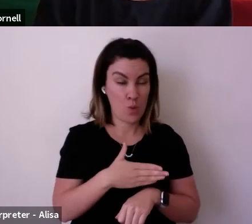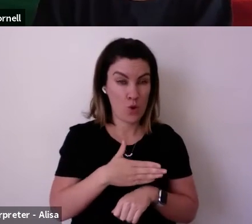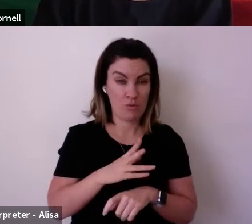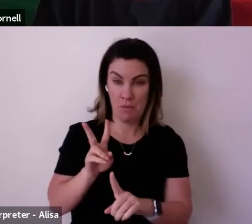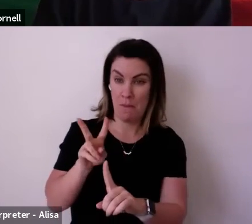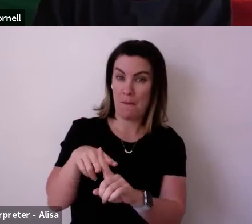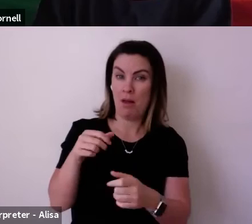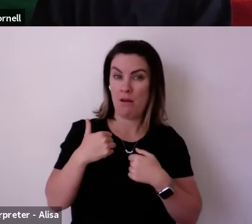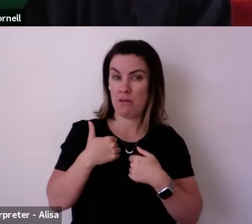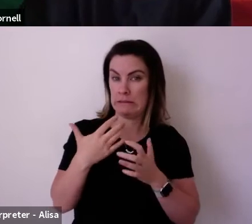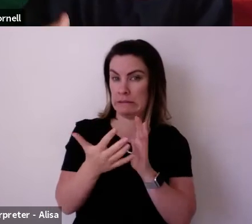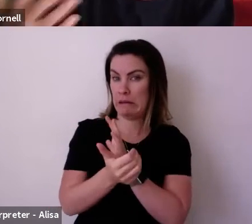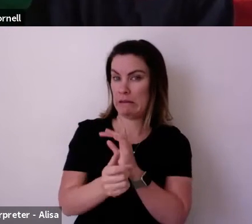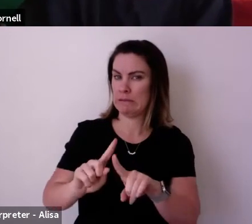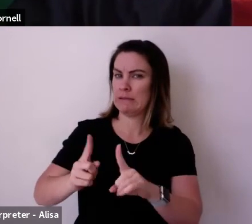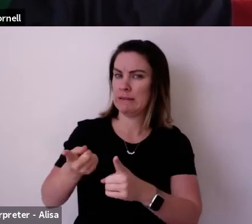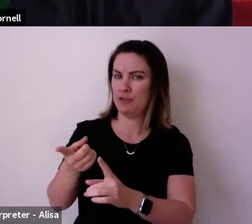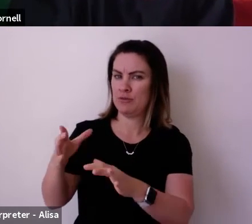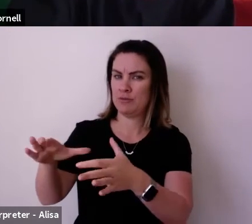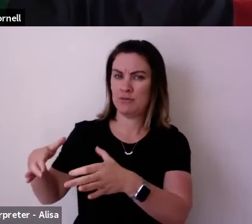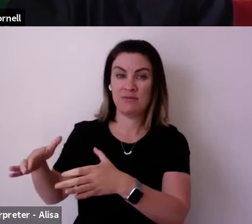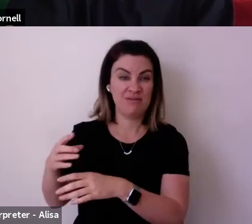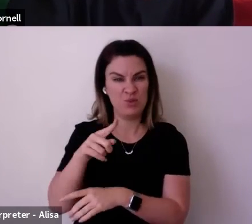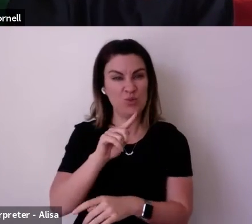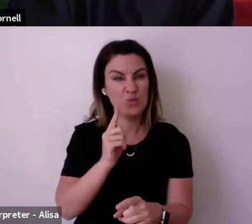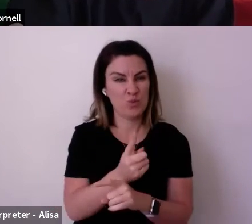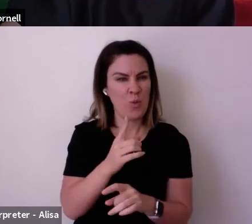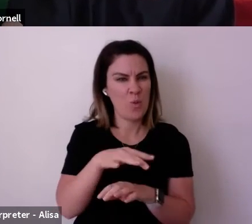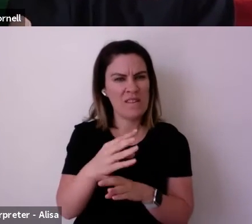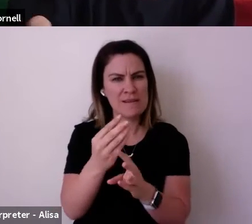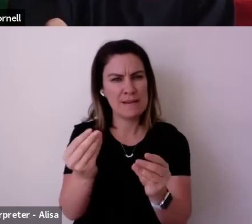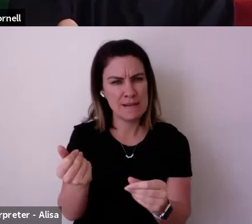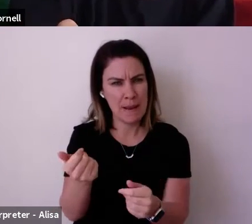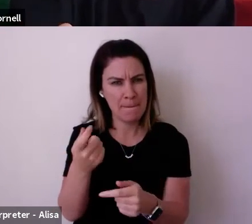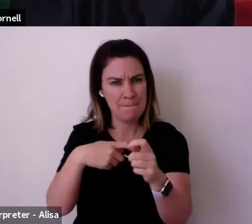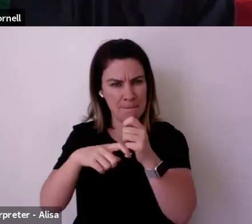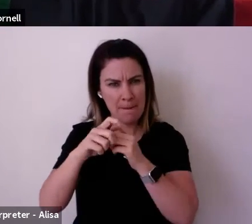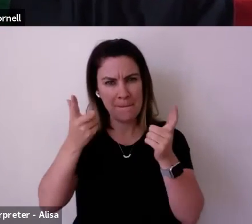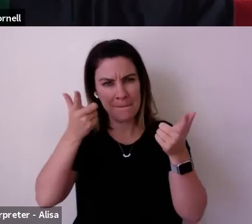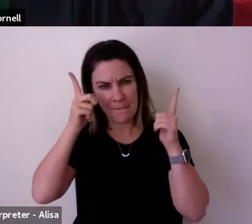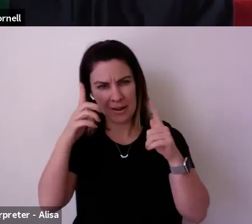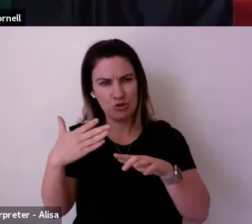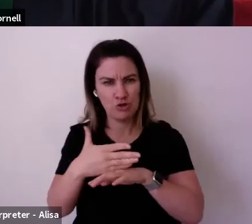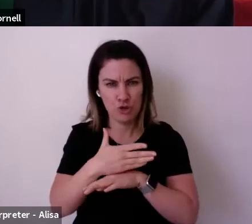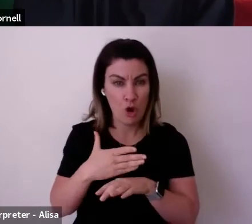And I guess you did talk about managerial roles . Perhaps you could elaborate on what those sectors were.